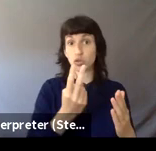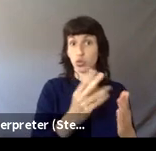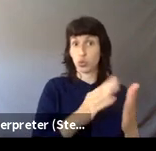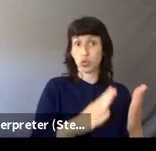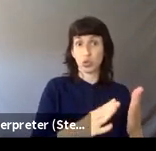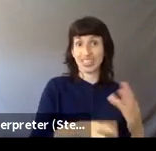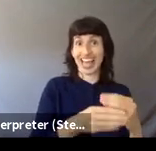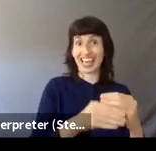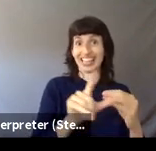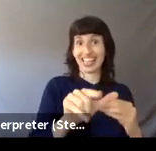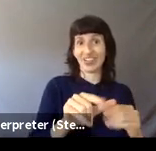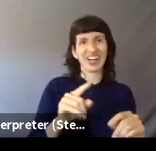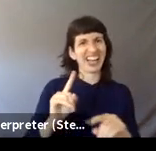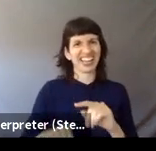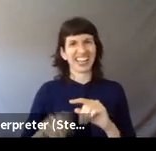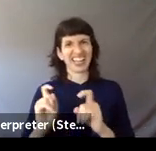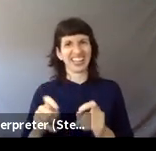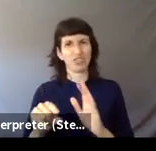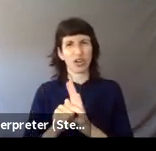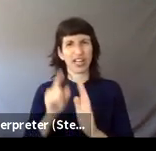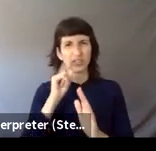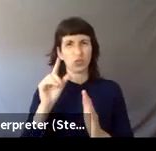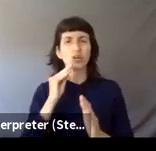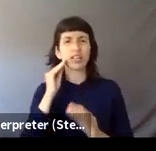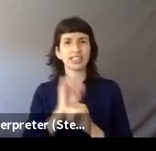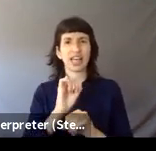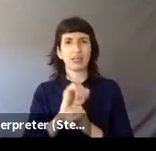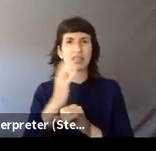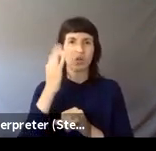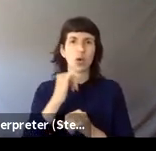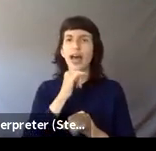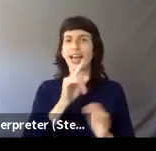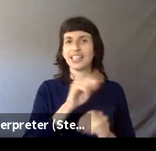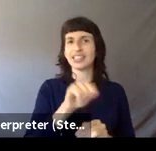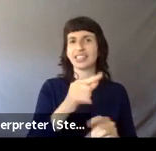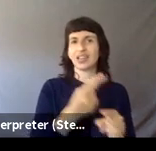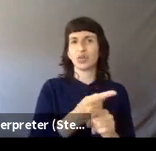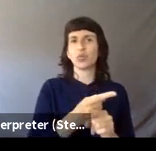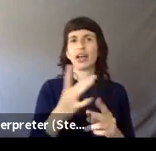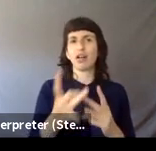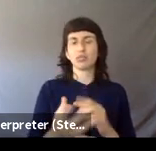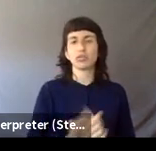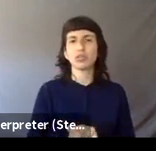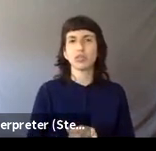You'll notice that when I was talking earlier about assigning things to students who enter after, I did not have that option clicked on these first two assignments, and these, my two students were